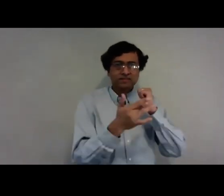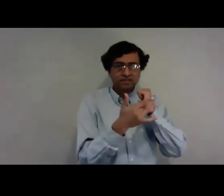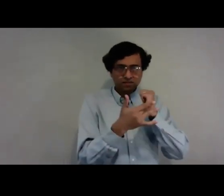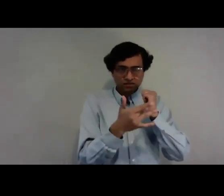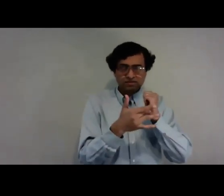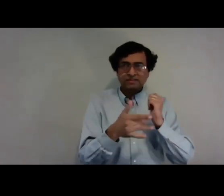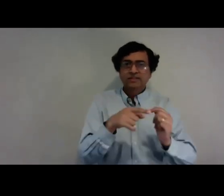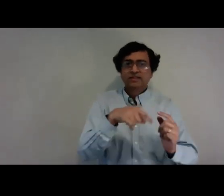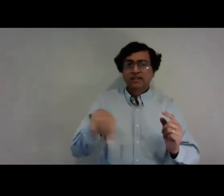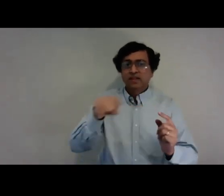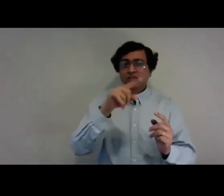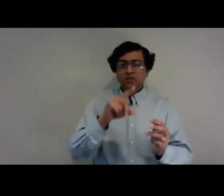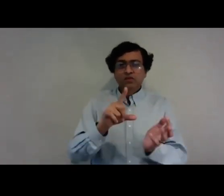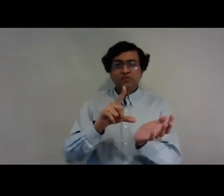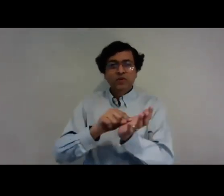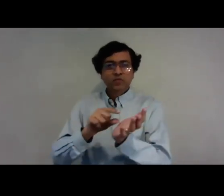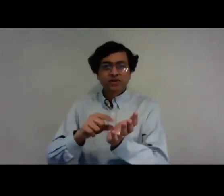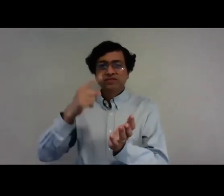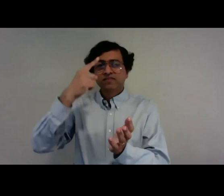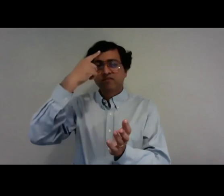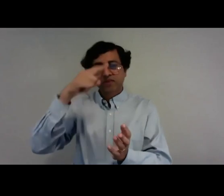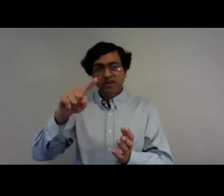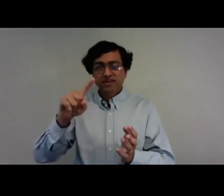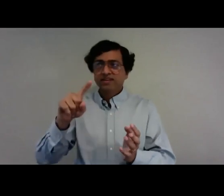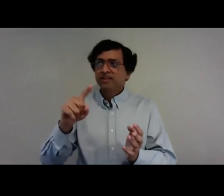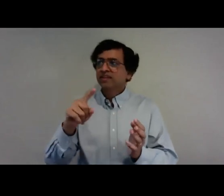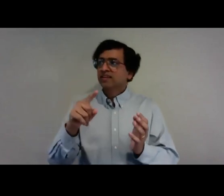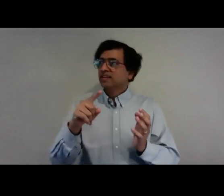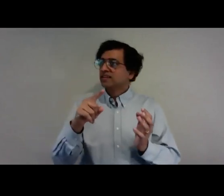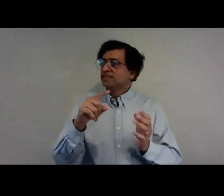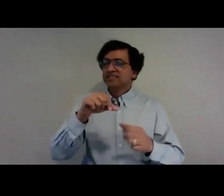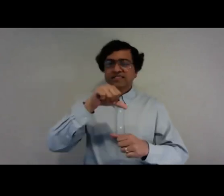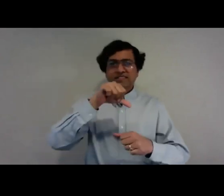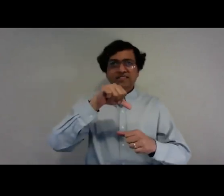Sure. I have several publications on accessible technology and some of the